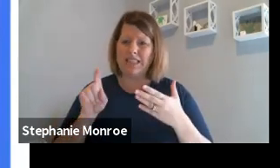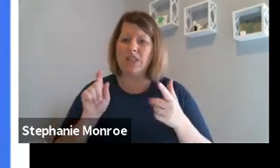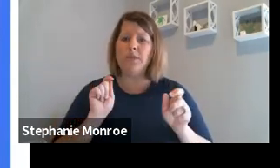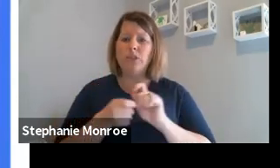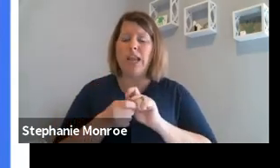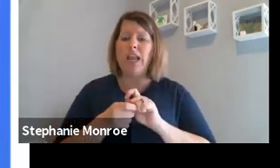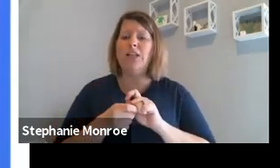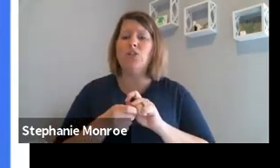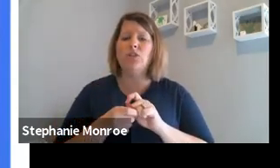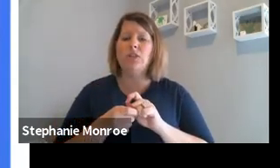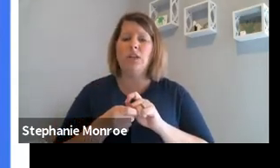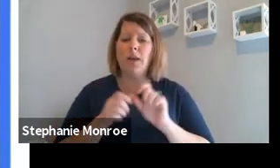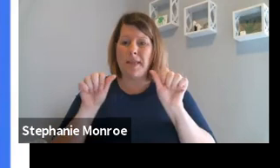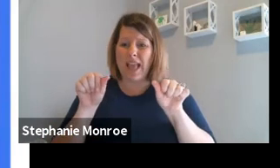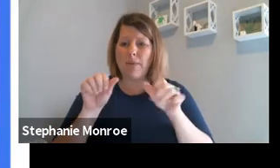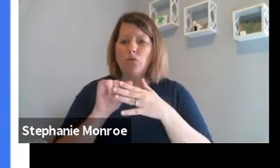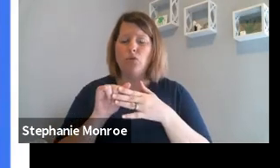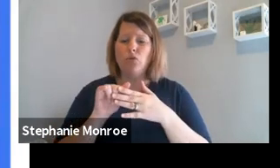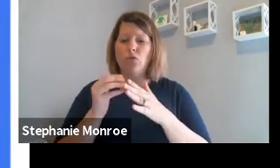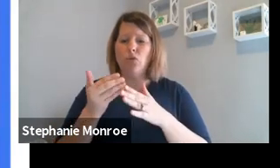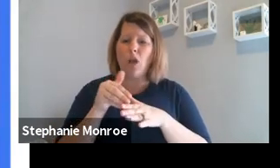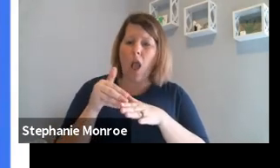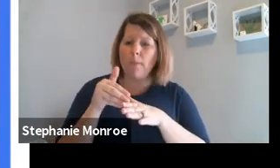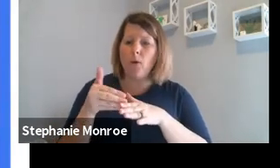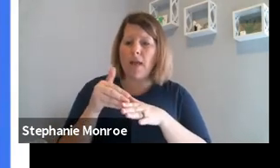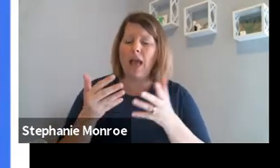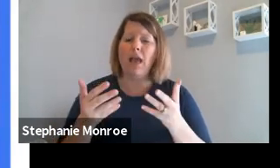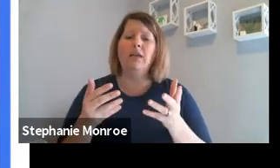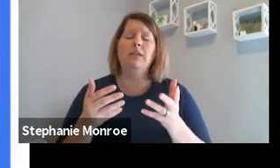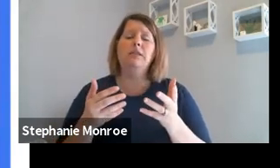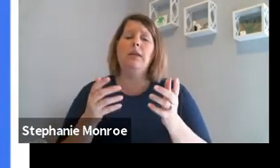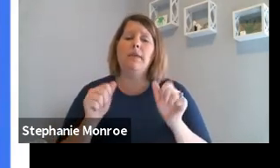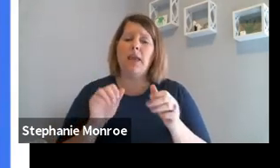being able to compromise, and being able to resolve conflict.